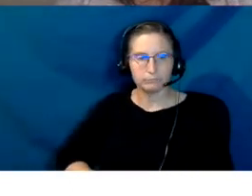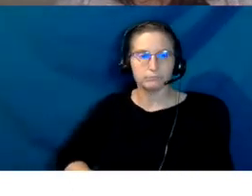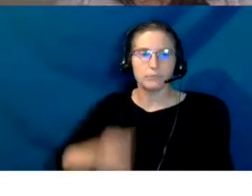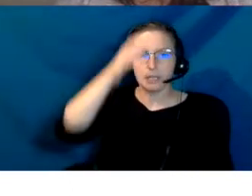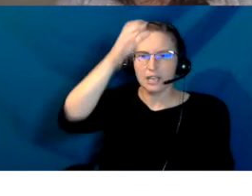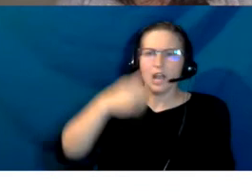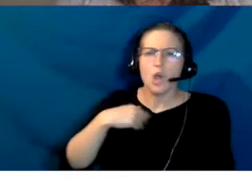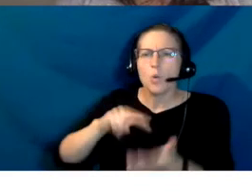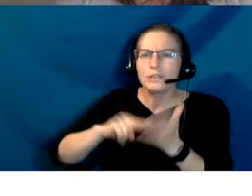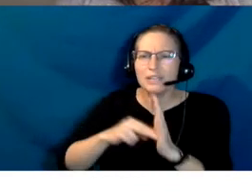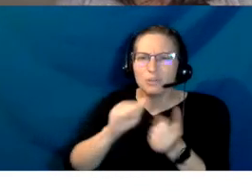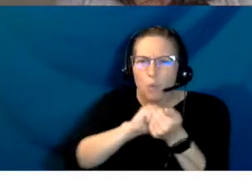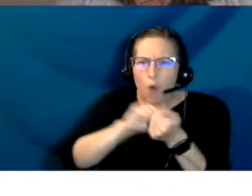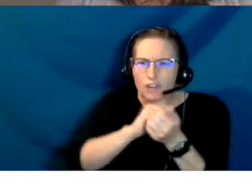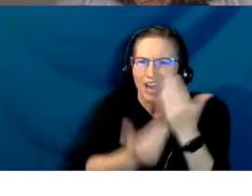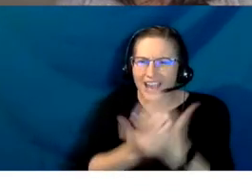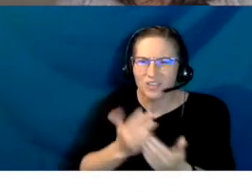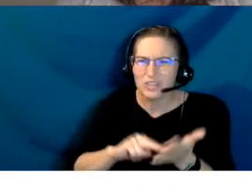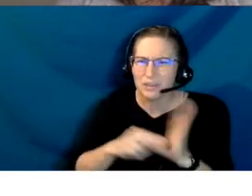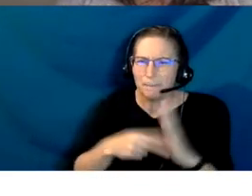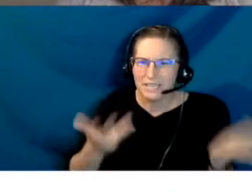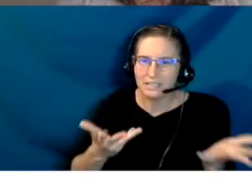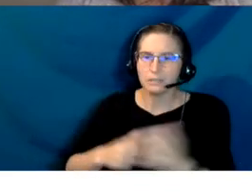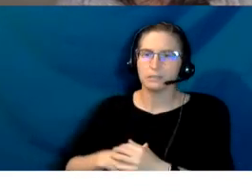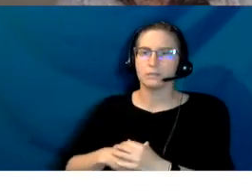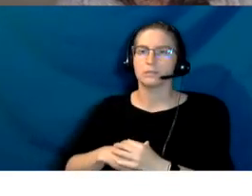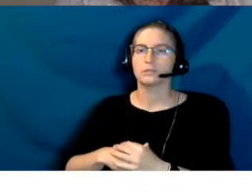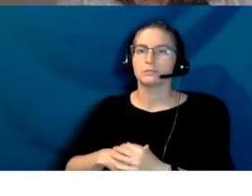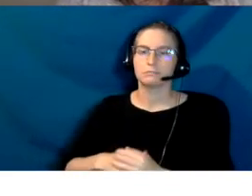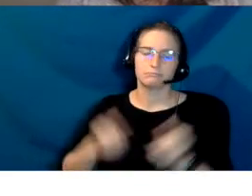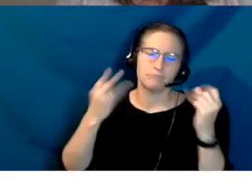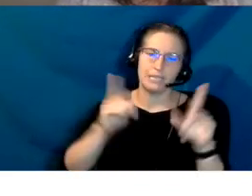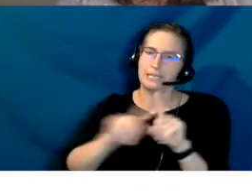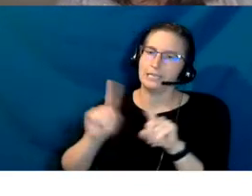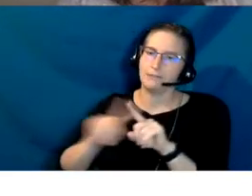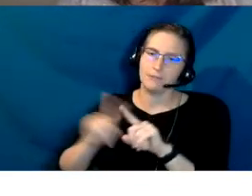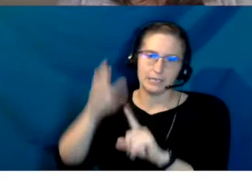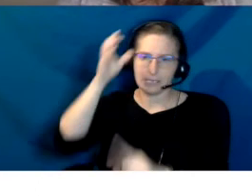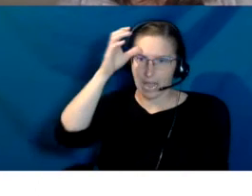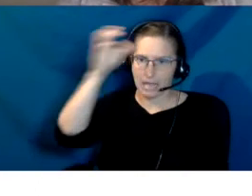concepts that children need to learn and to build. And for children who are deafblind,